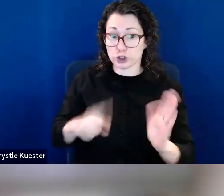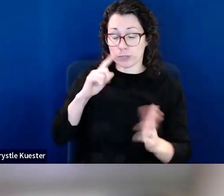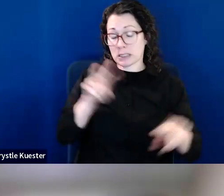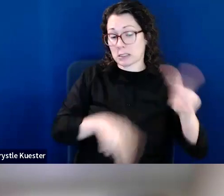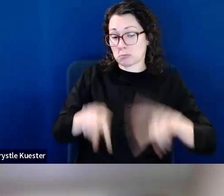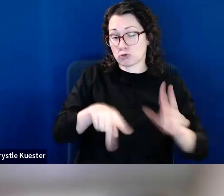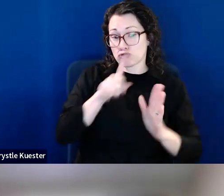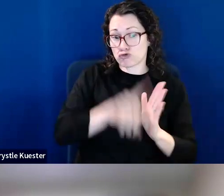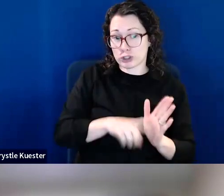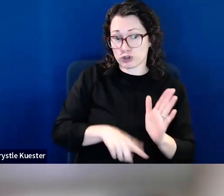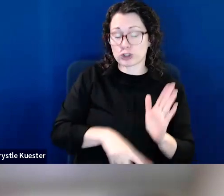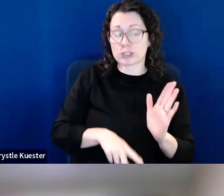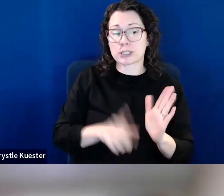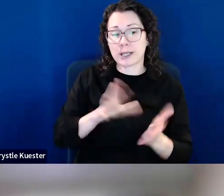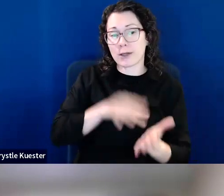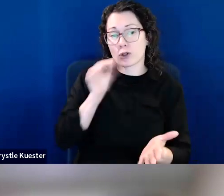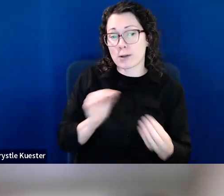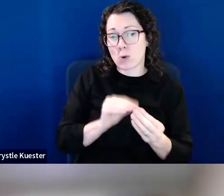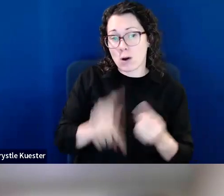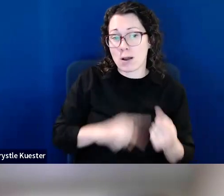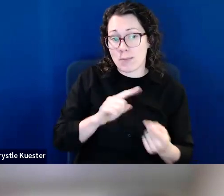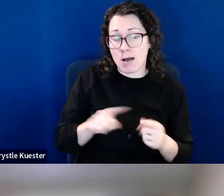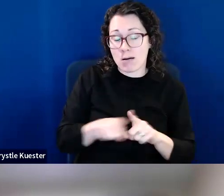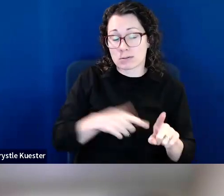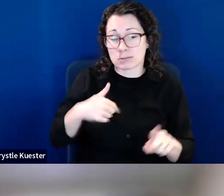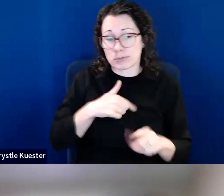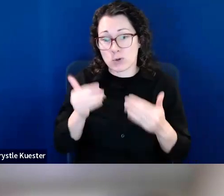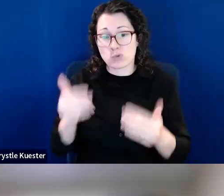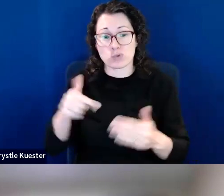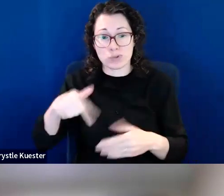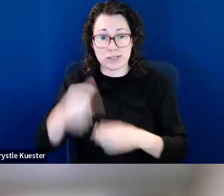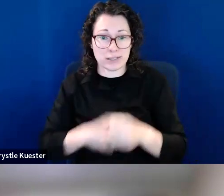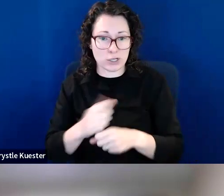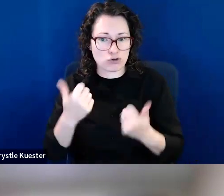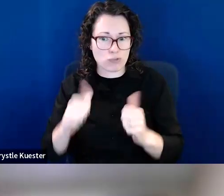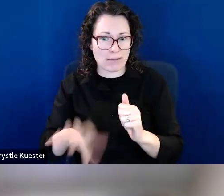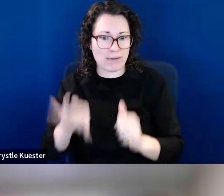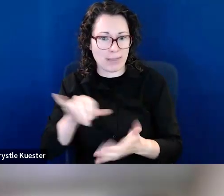learning more about as we go through this year and work toward that final report where we're going to